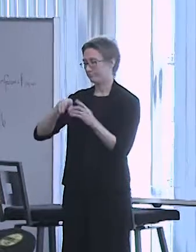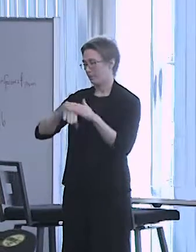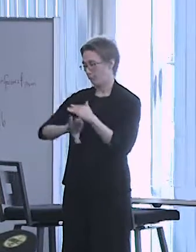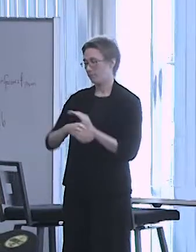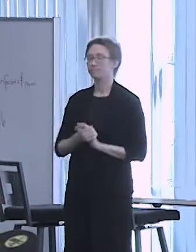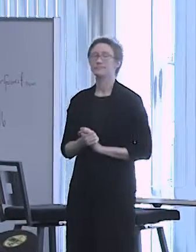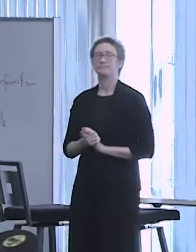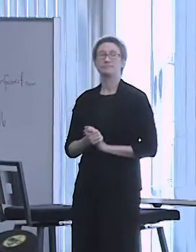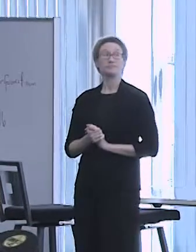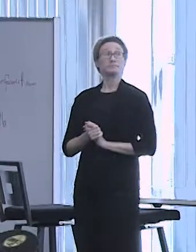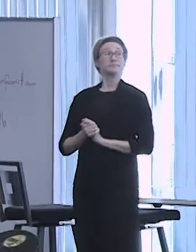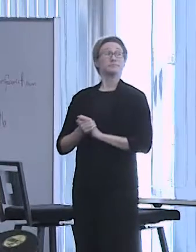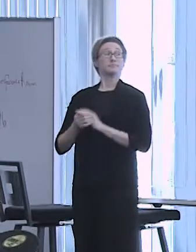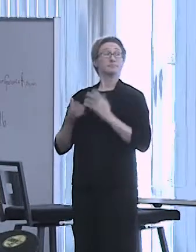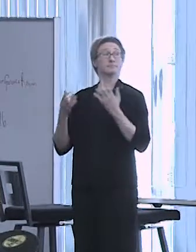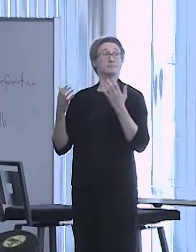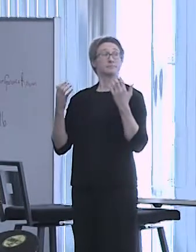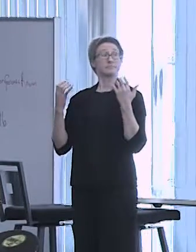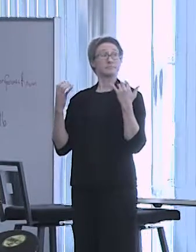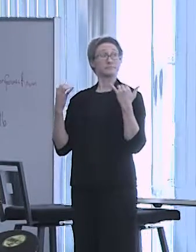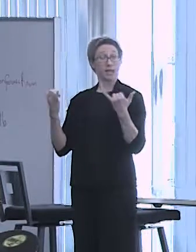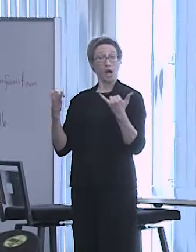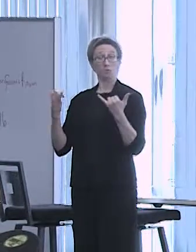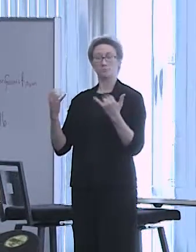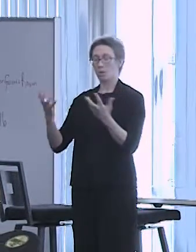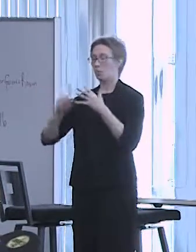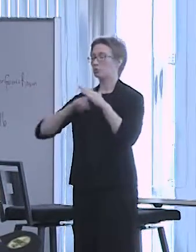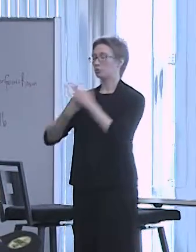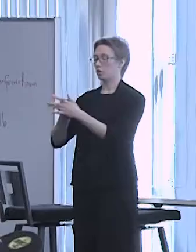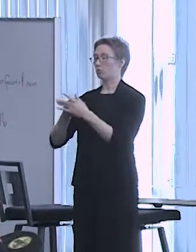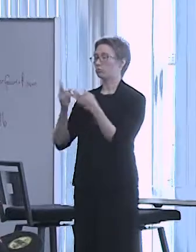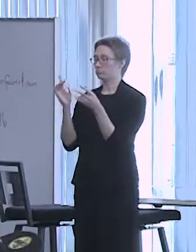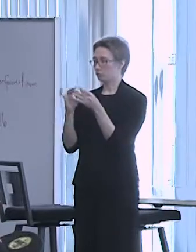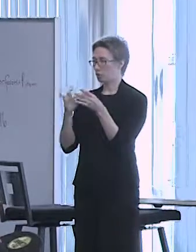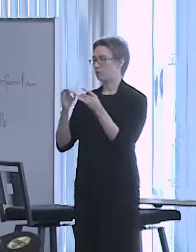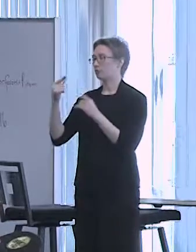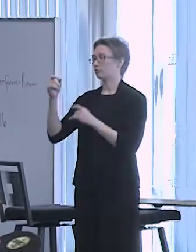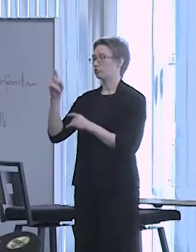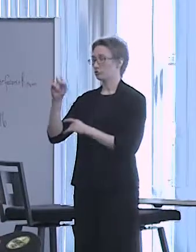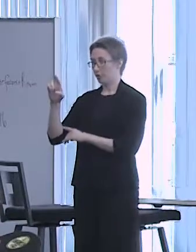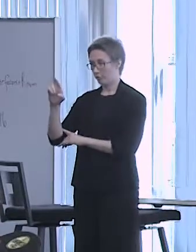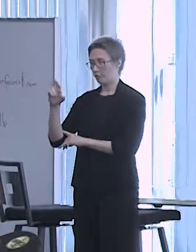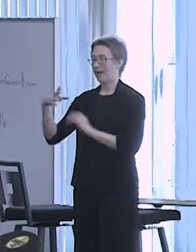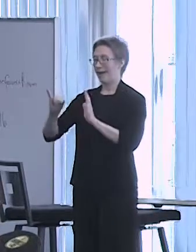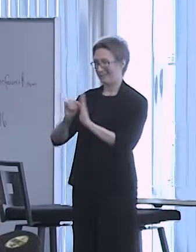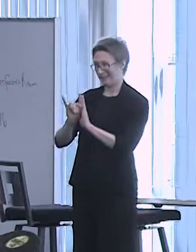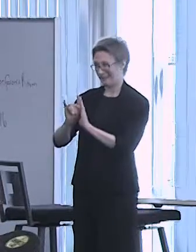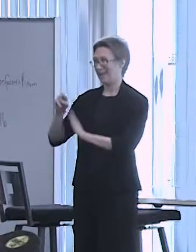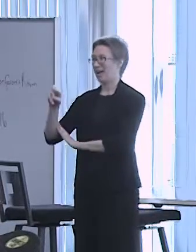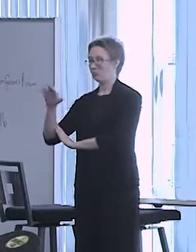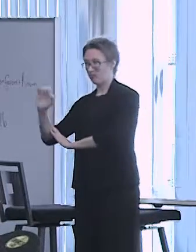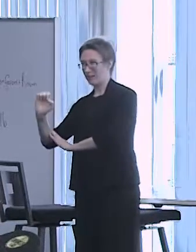So let's start talking about gender identity and race. It's hard enough being trans or gender variant